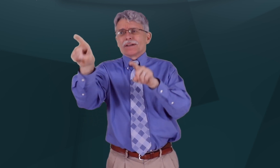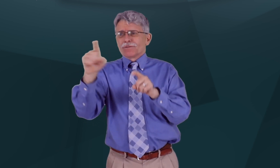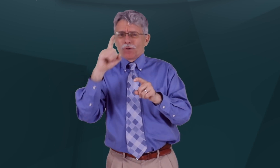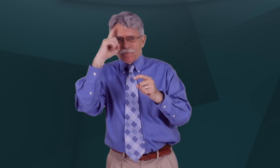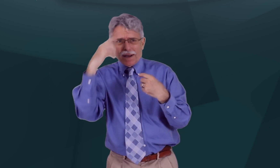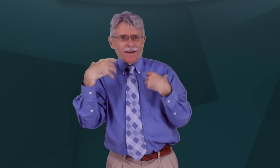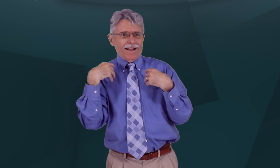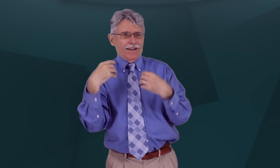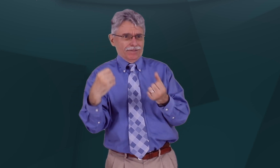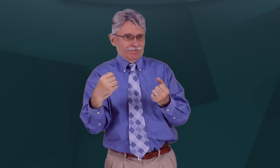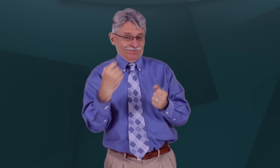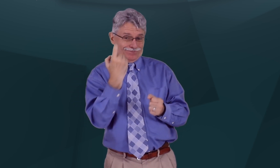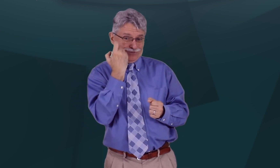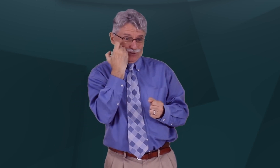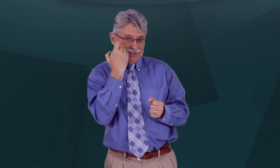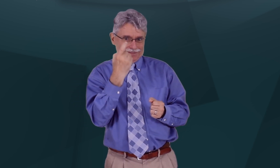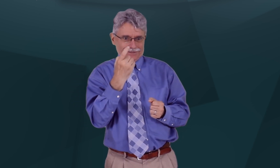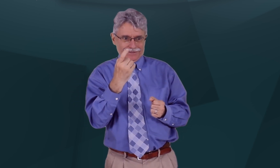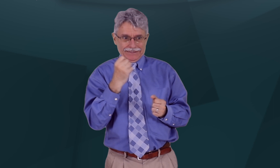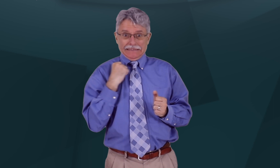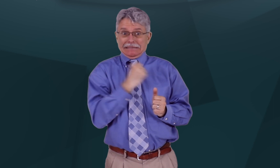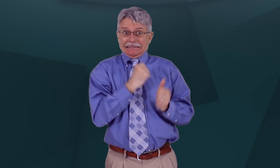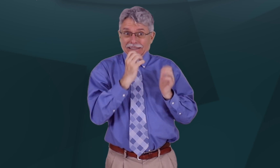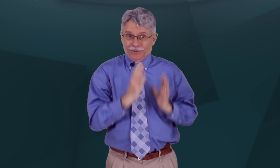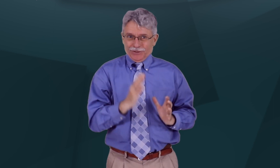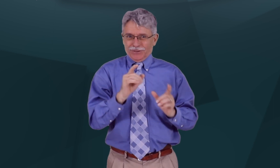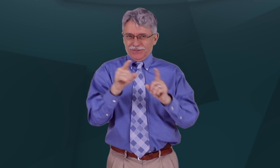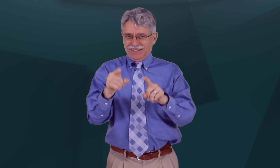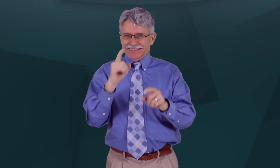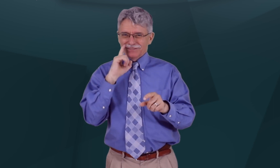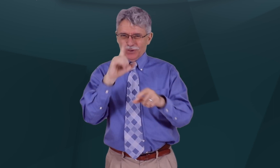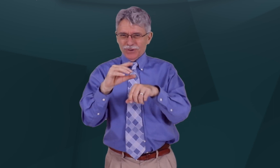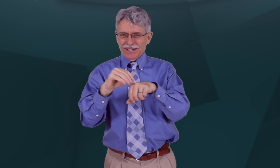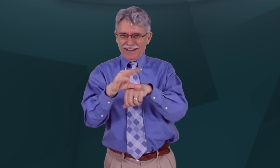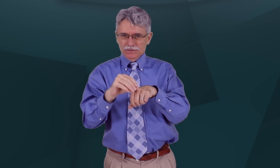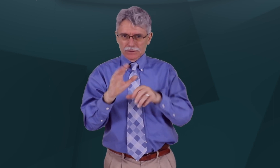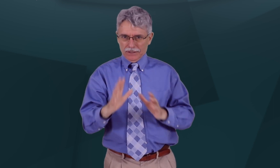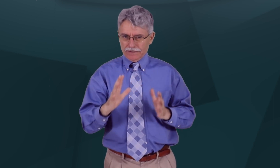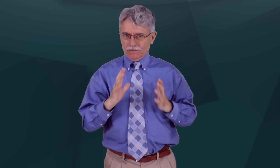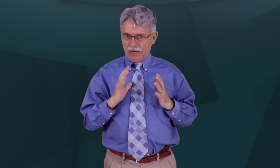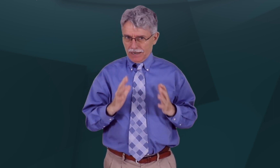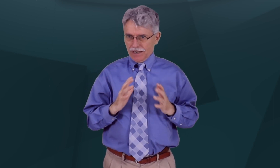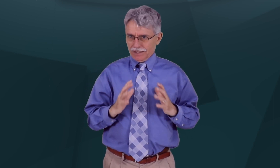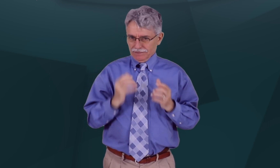so and so has just gone to a mental health setting. There was a senator who just went and received mental health treatment.